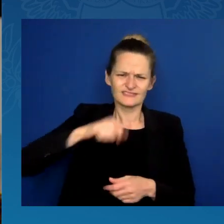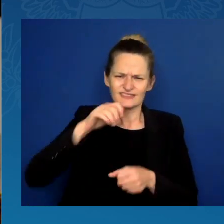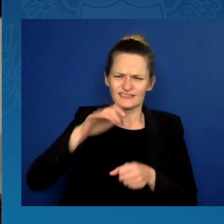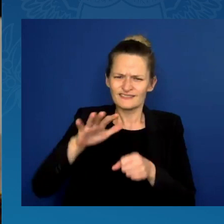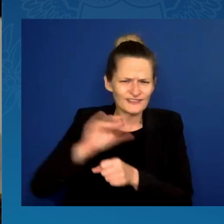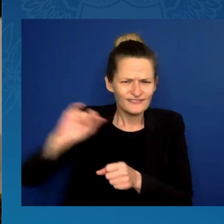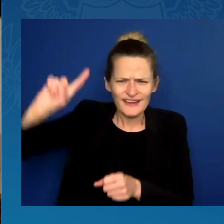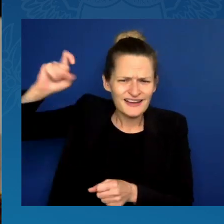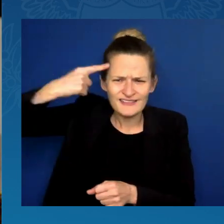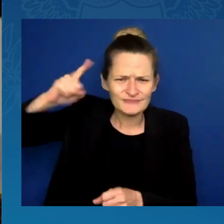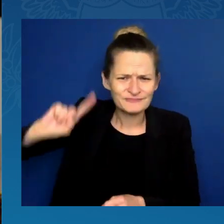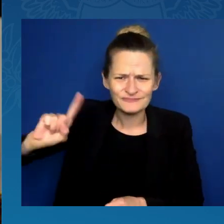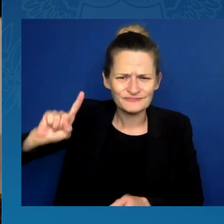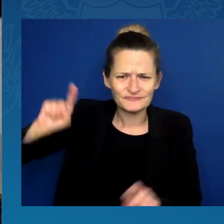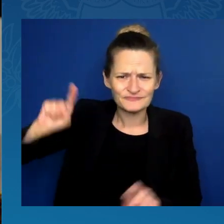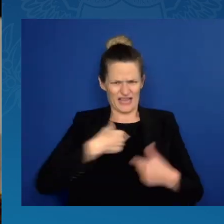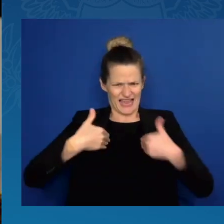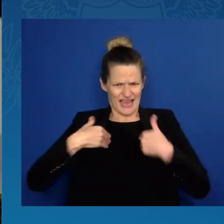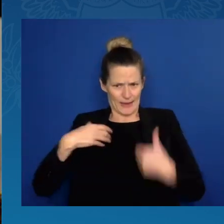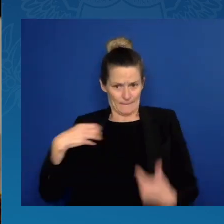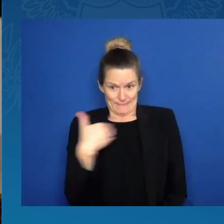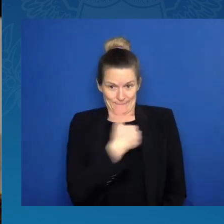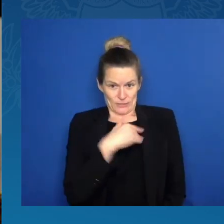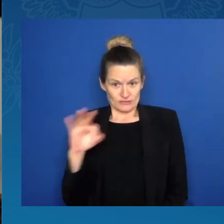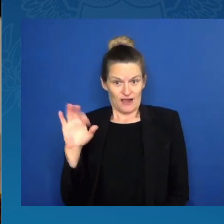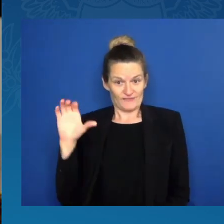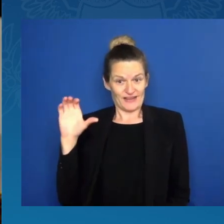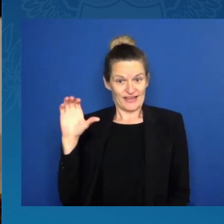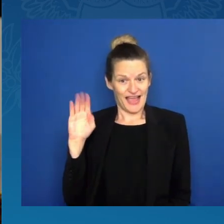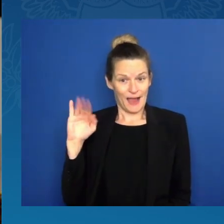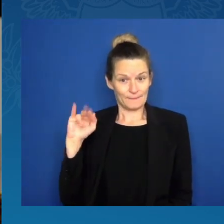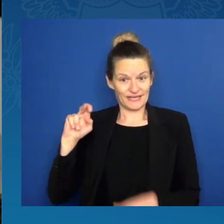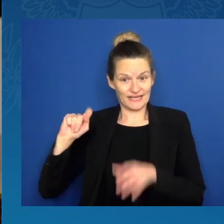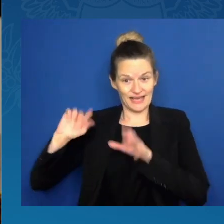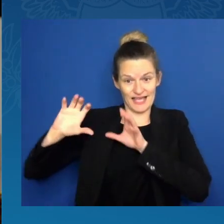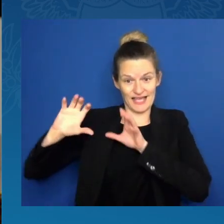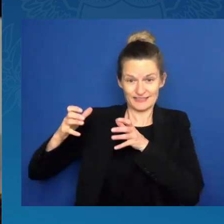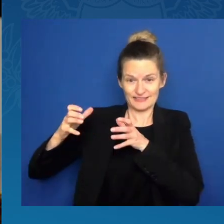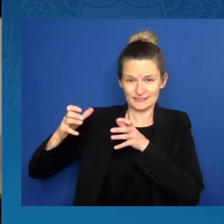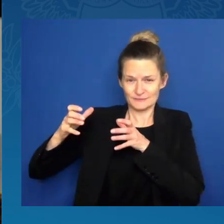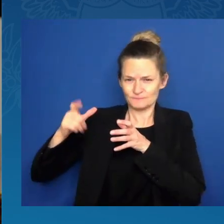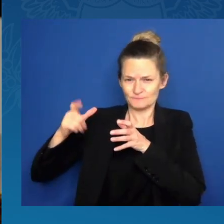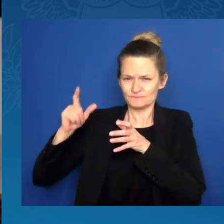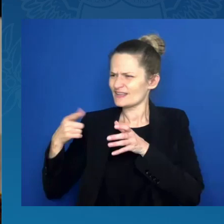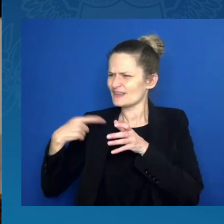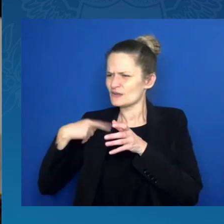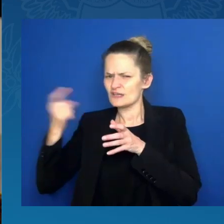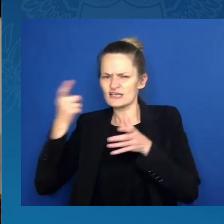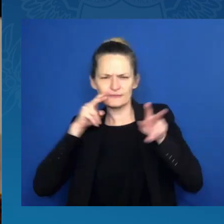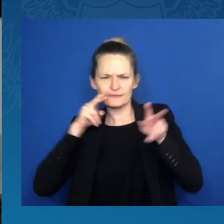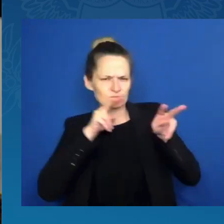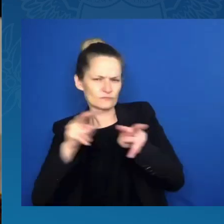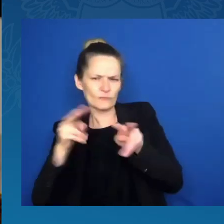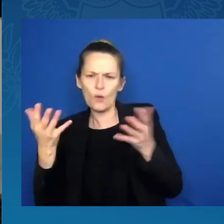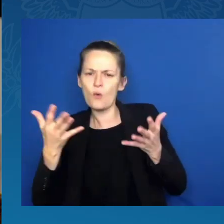to look at what we are doing across agencies from Health and Human Services to the United States Department of Justice.